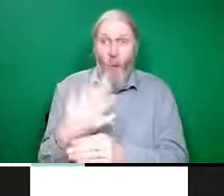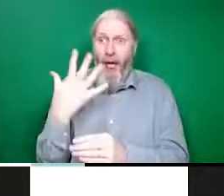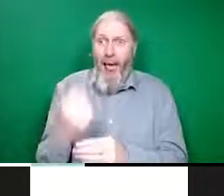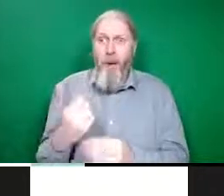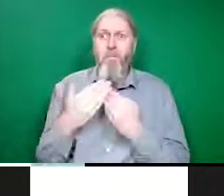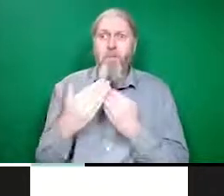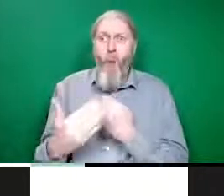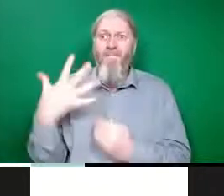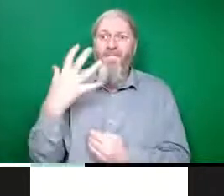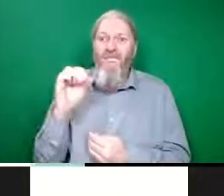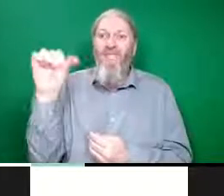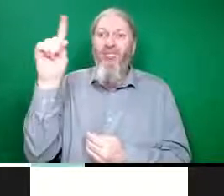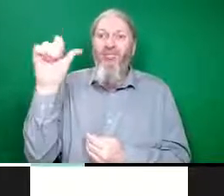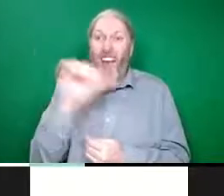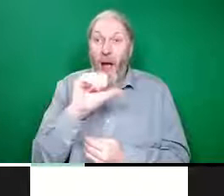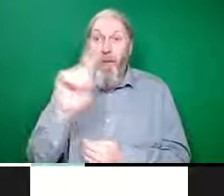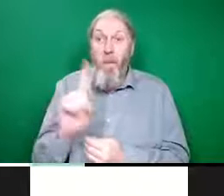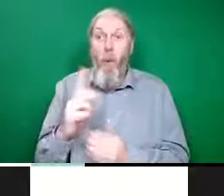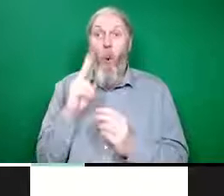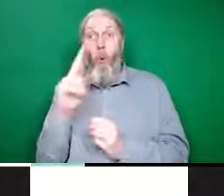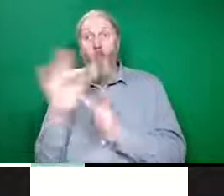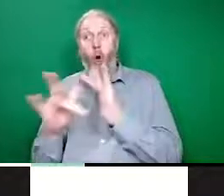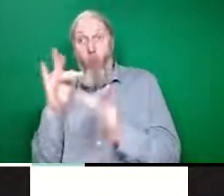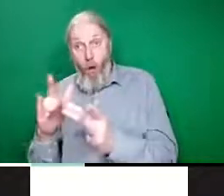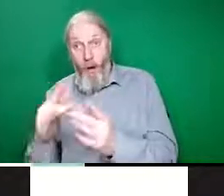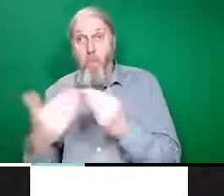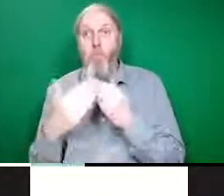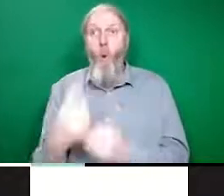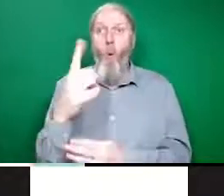touched on, with the low costs at the beginning.